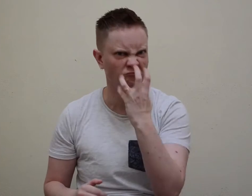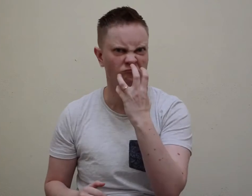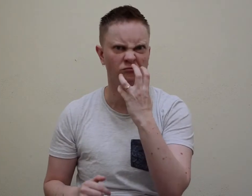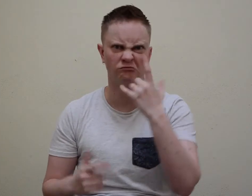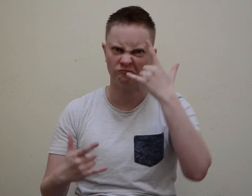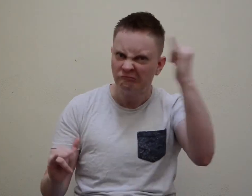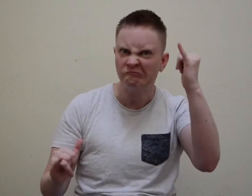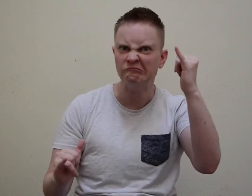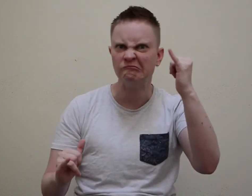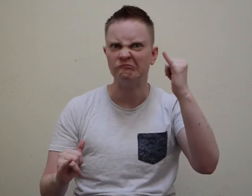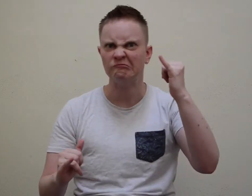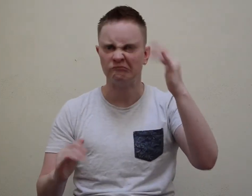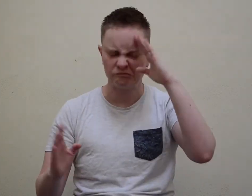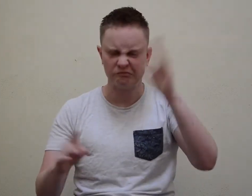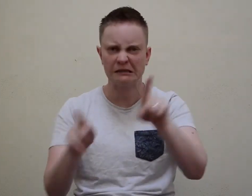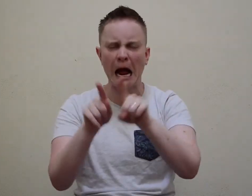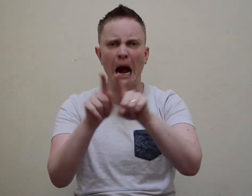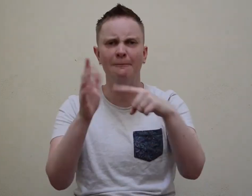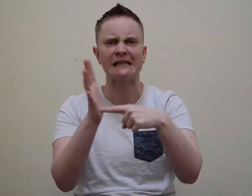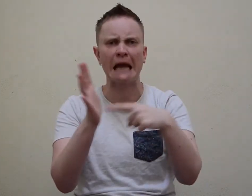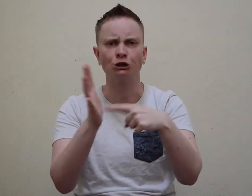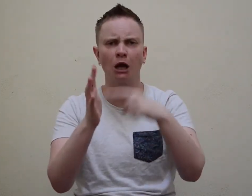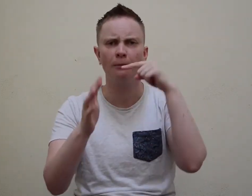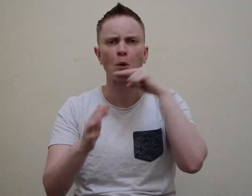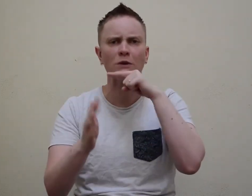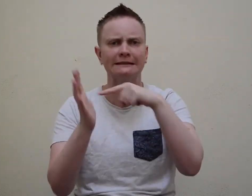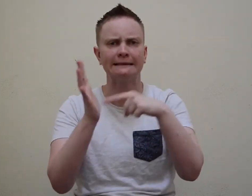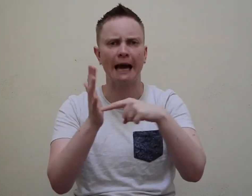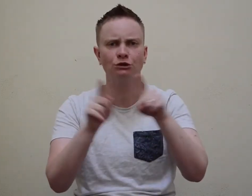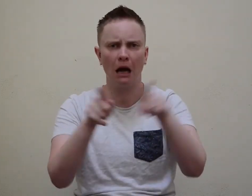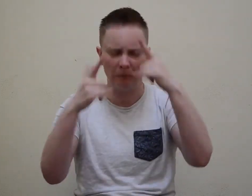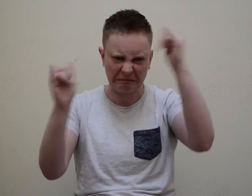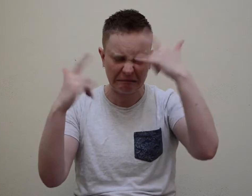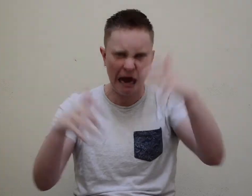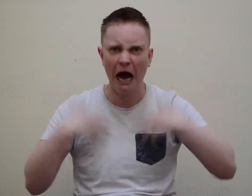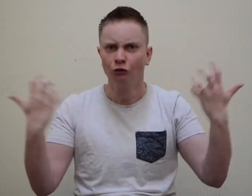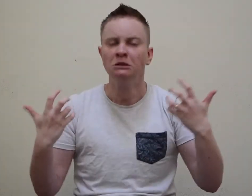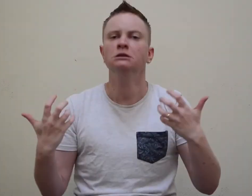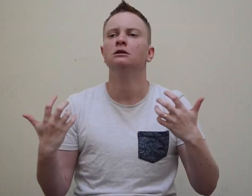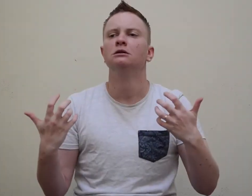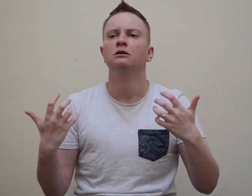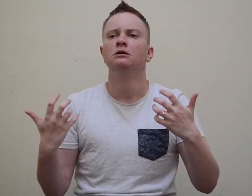that I'd be mad losing my temper, like a teenage boy. Like how teenagers just lose it.